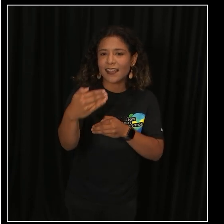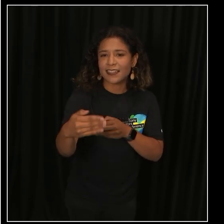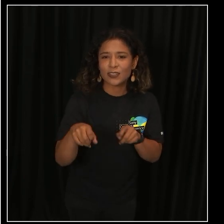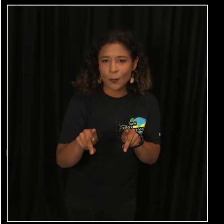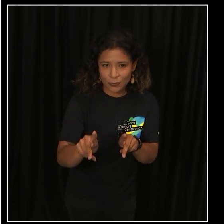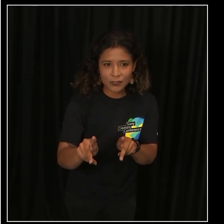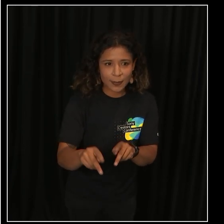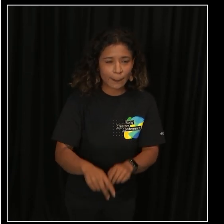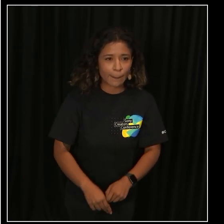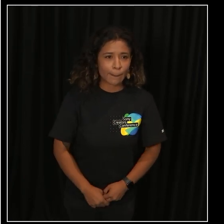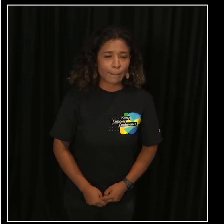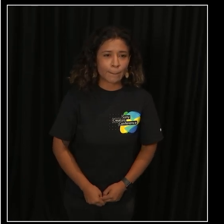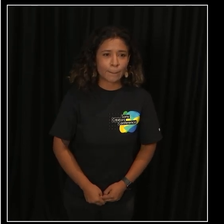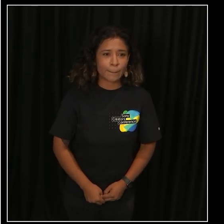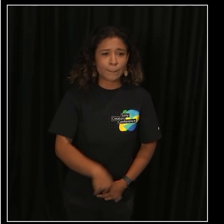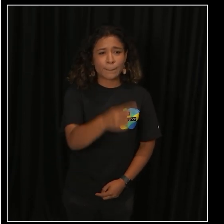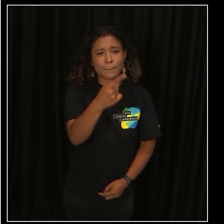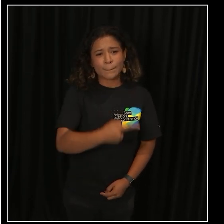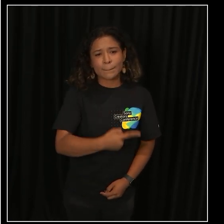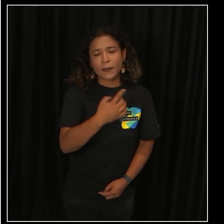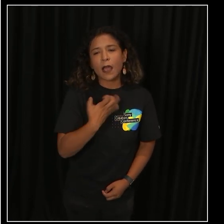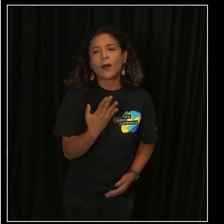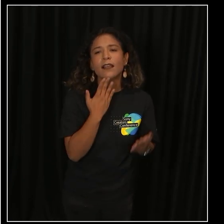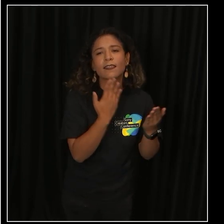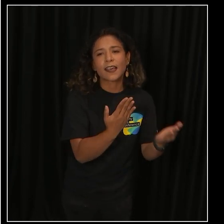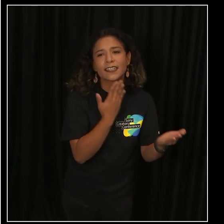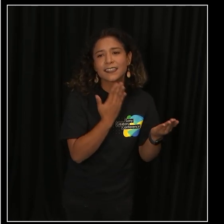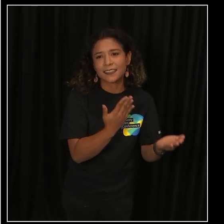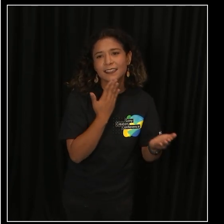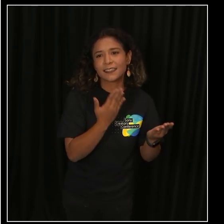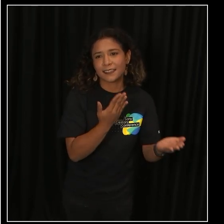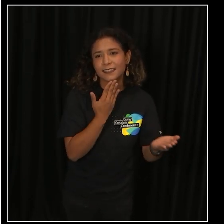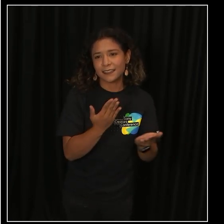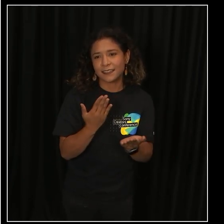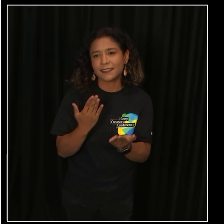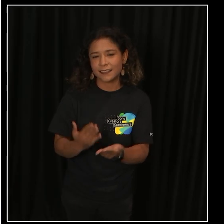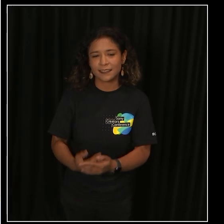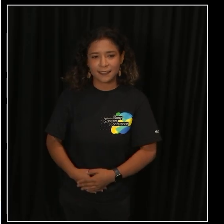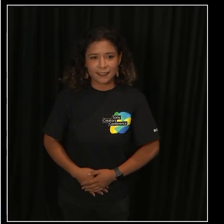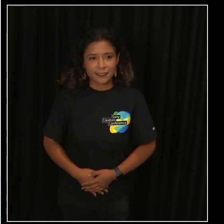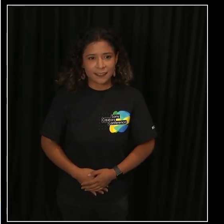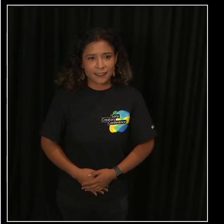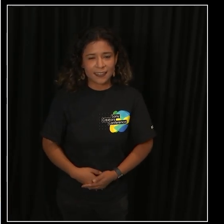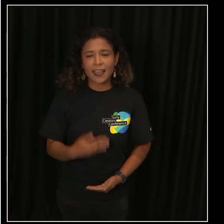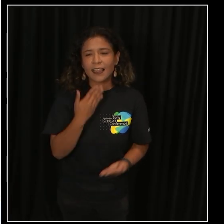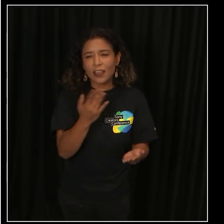And this is acknowledgment slide and my final slide of today's talk. Thank you for your kind attention.